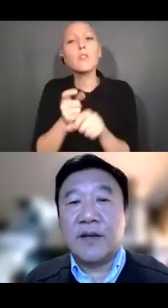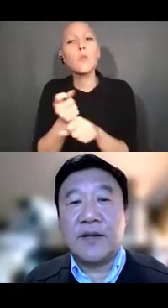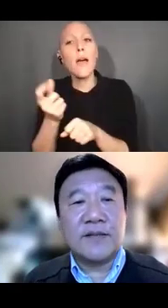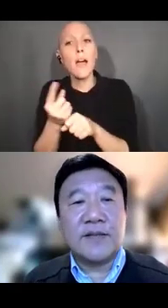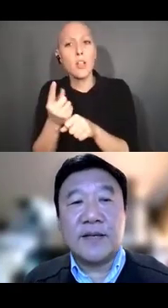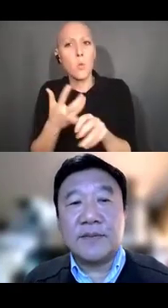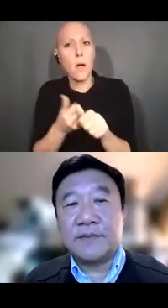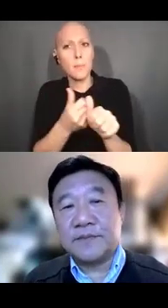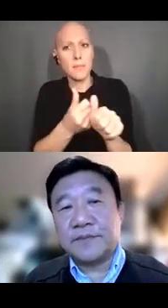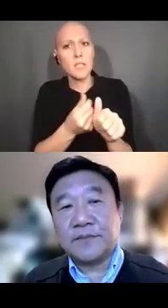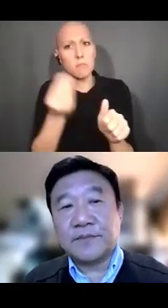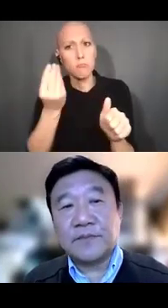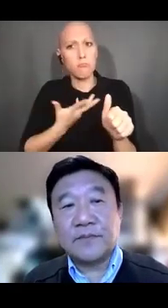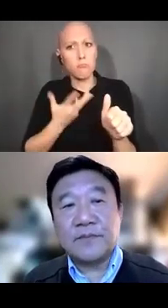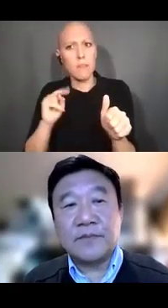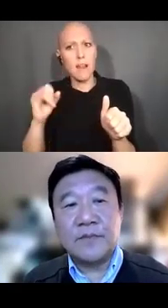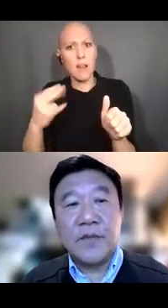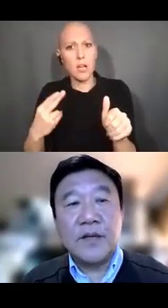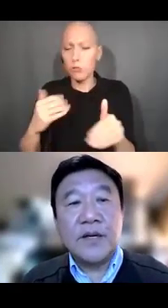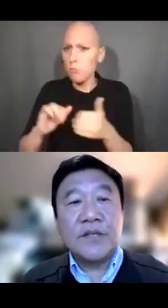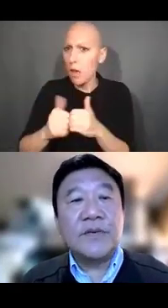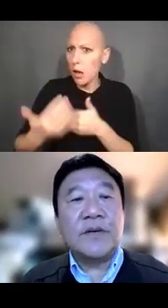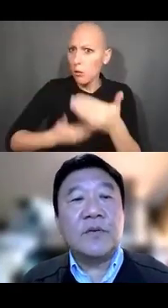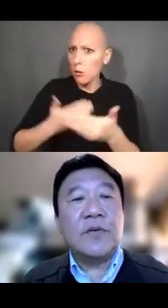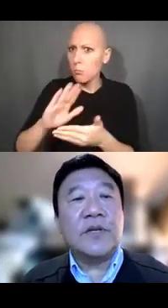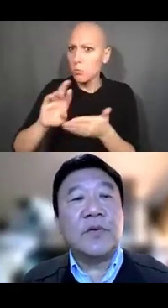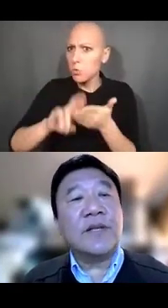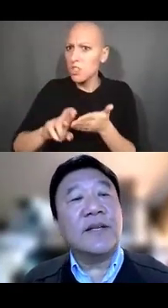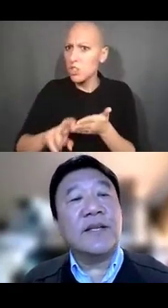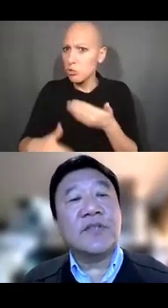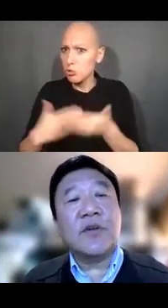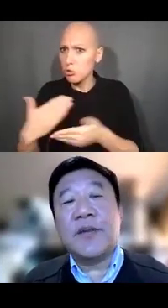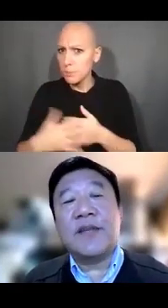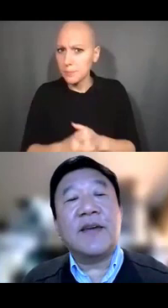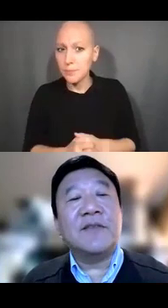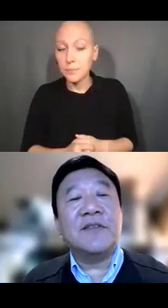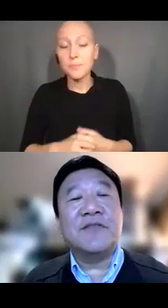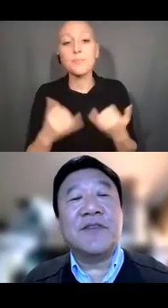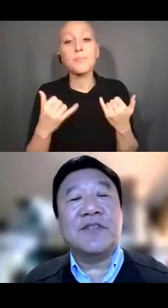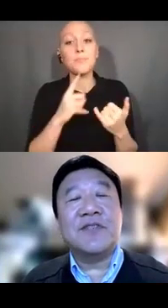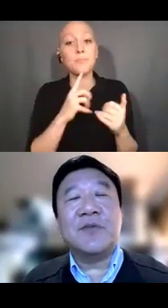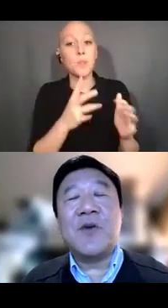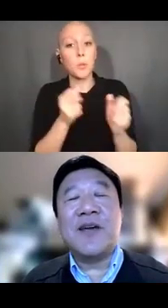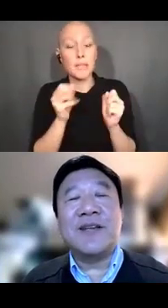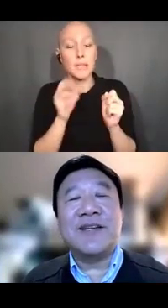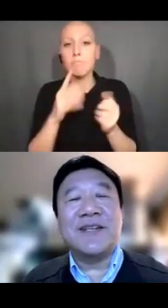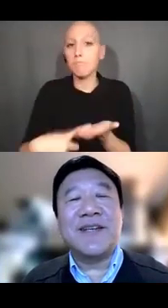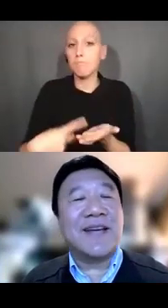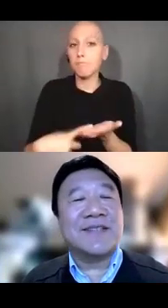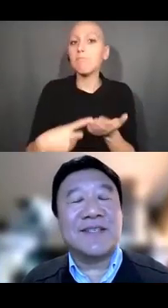Next slide. So now really quickly, let's talk about the evolution of agency-wide access